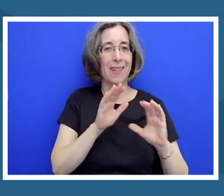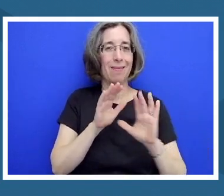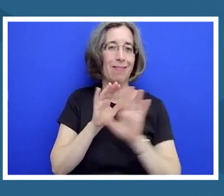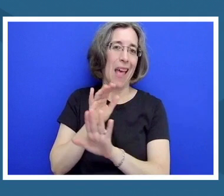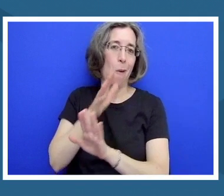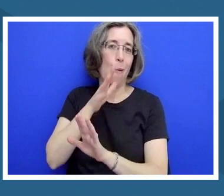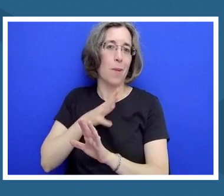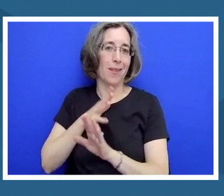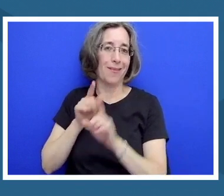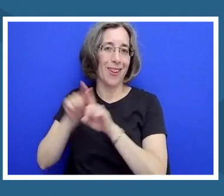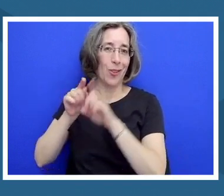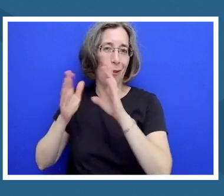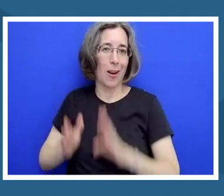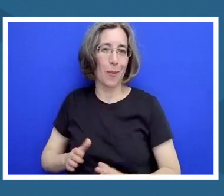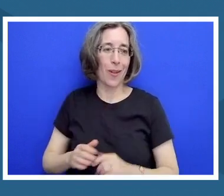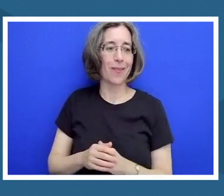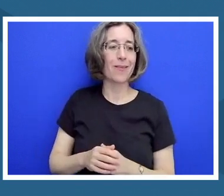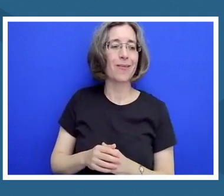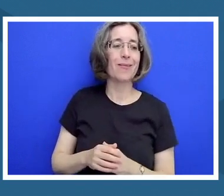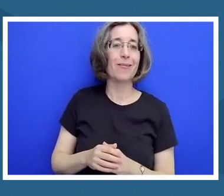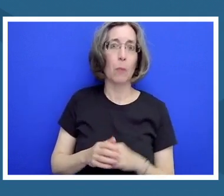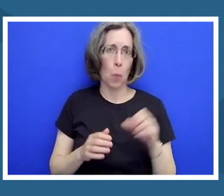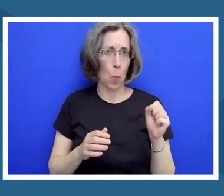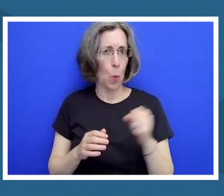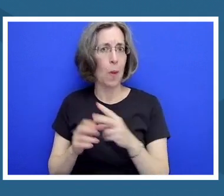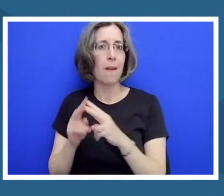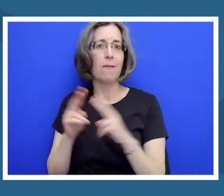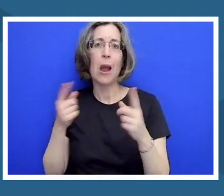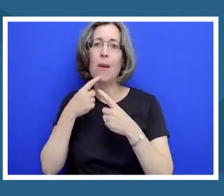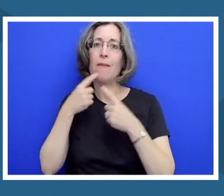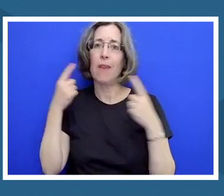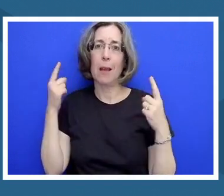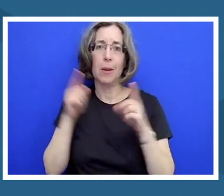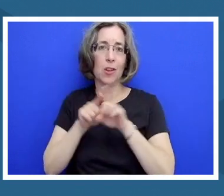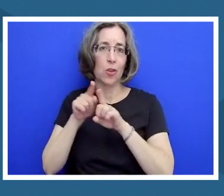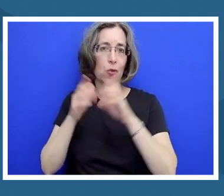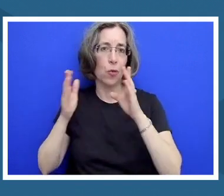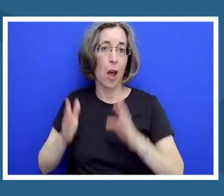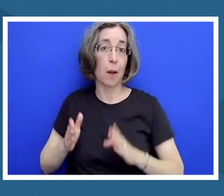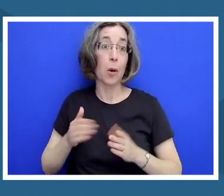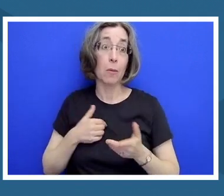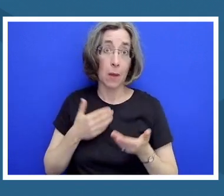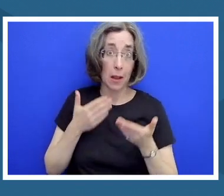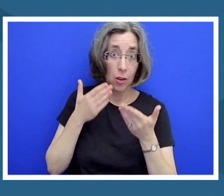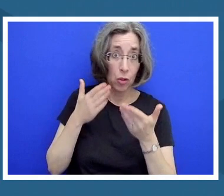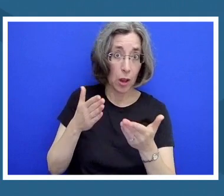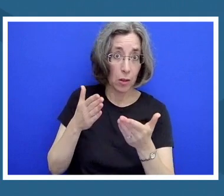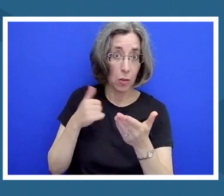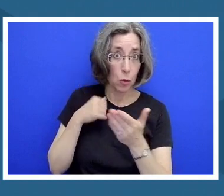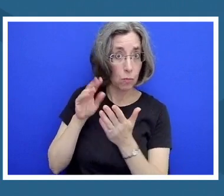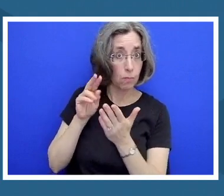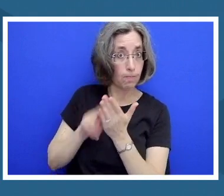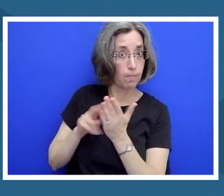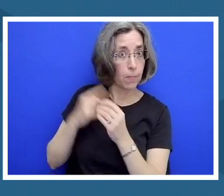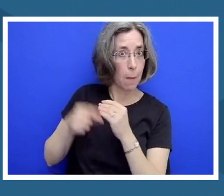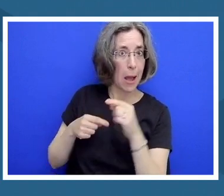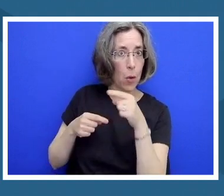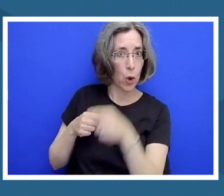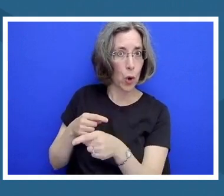a famous astronomer i highly suggest you look her up there's some great resources on the smithsonian learning lab uh